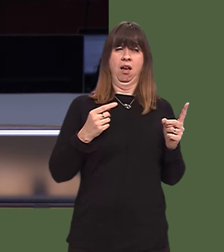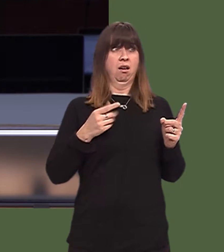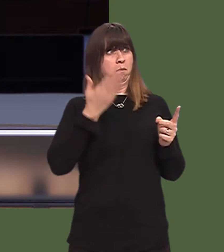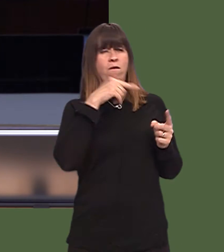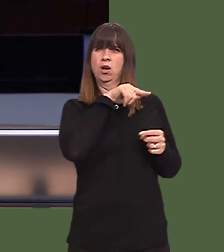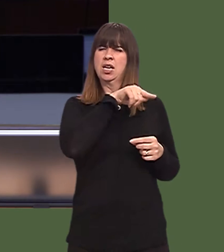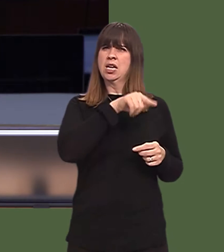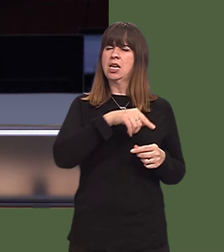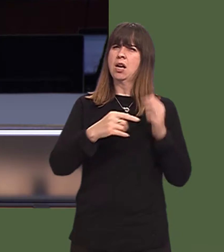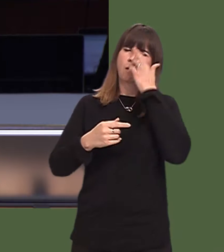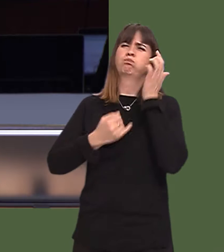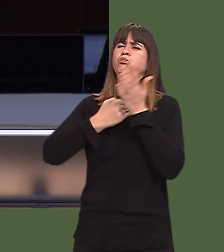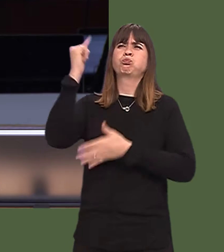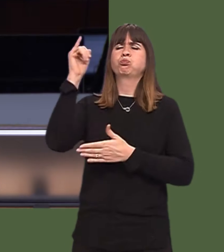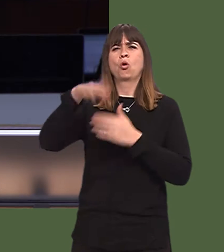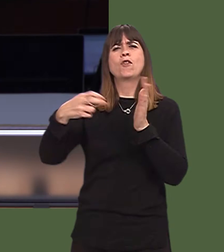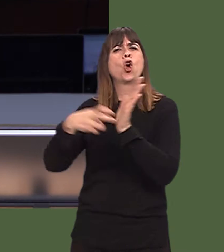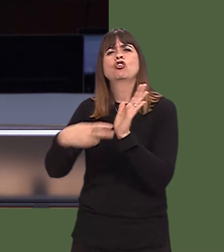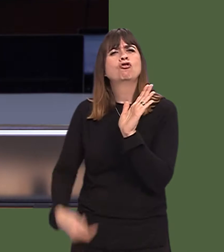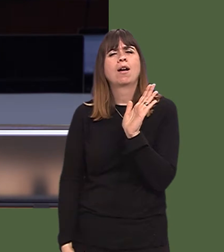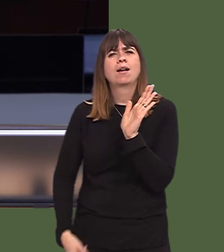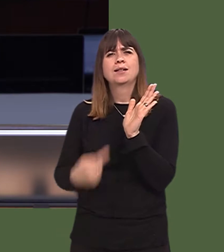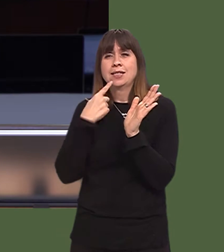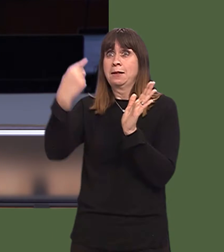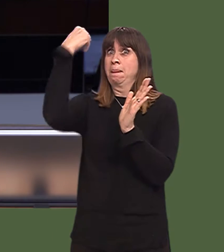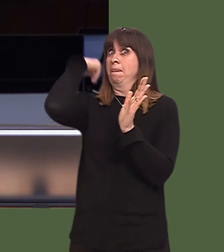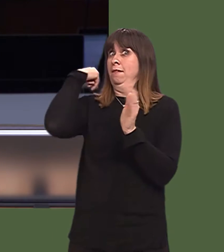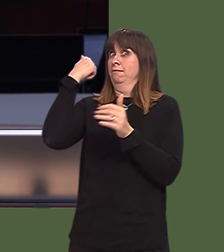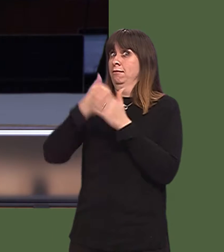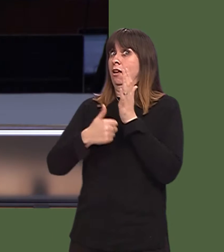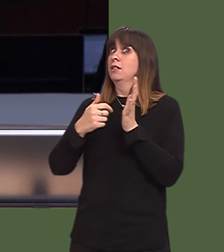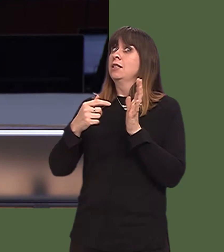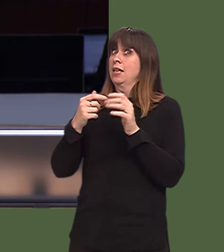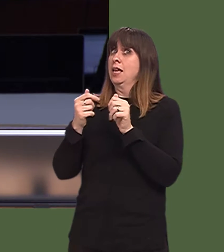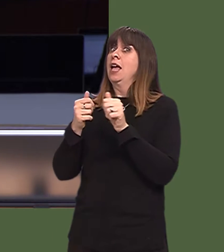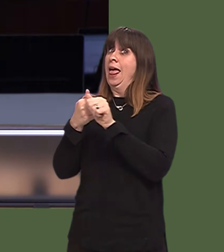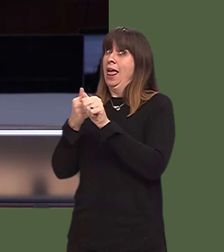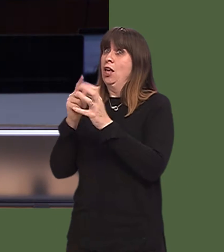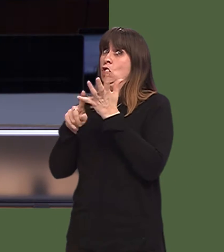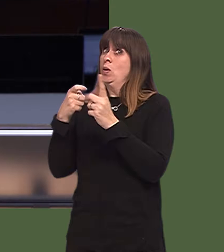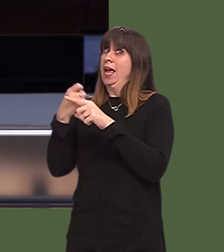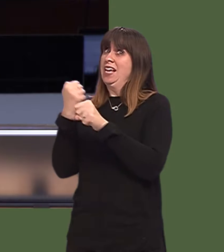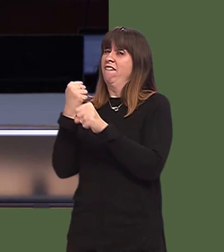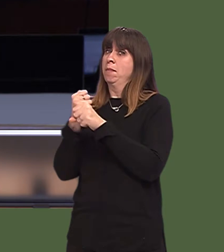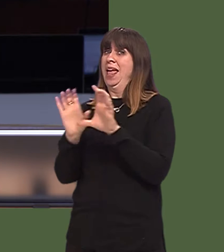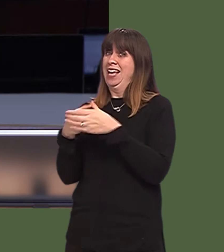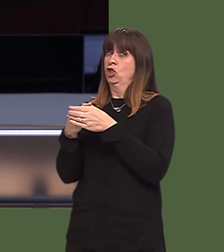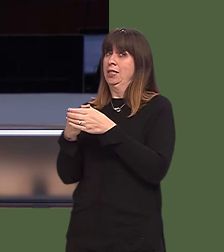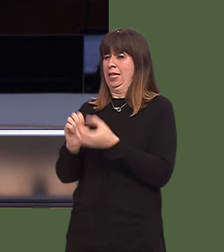rail franchise contract for Wales. He said that the way it had been drawn upóyes, by an agency of the UK Governmentóhad led